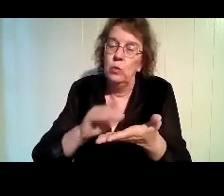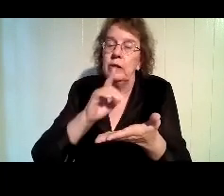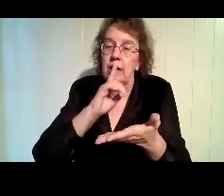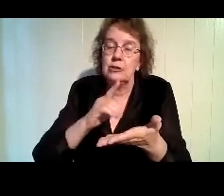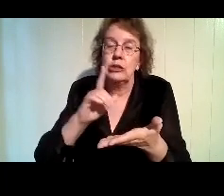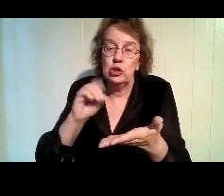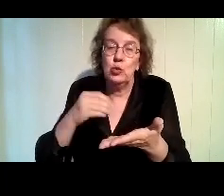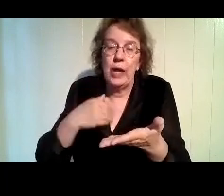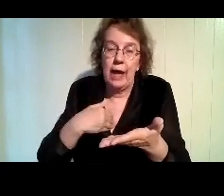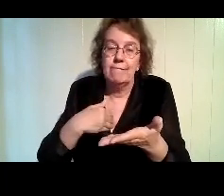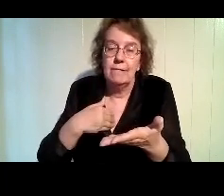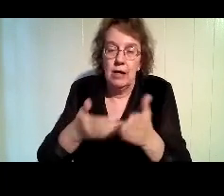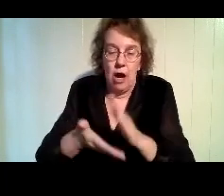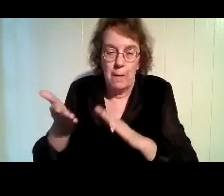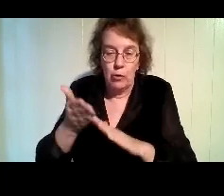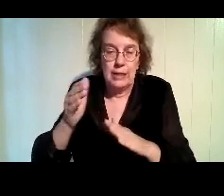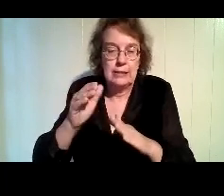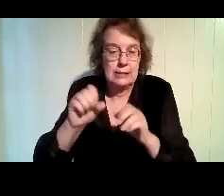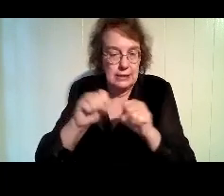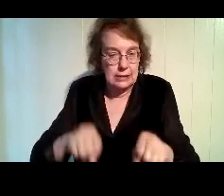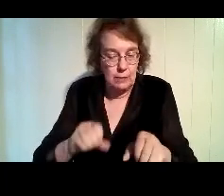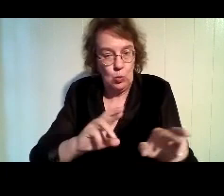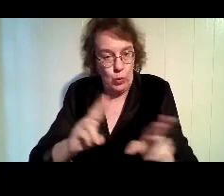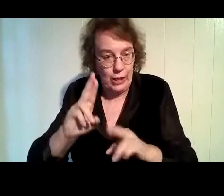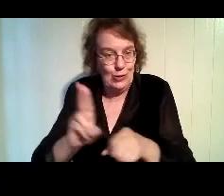operating system ready to use that kind of software, but it is